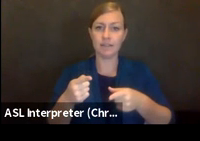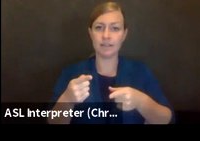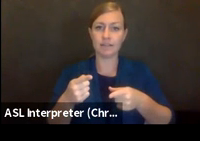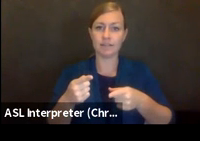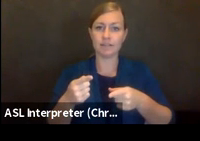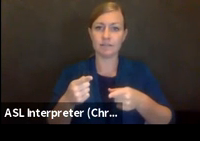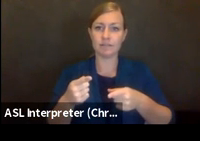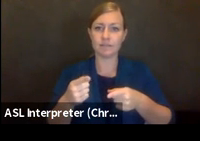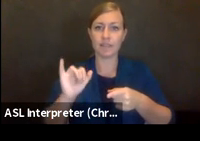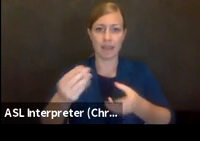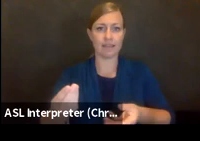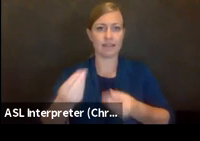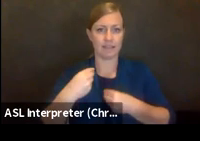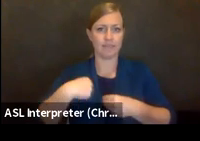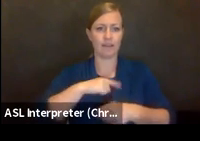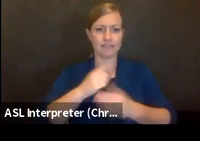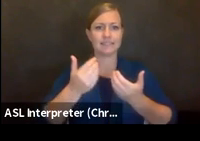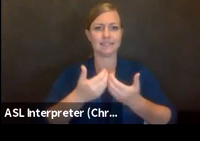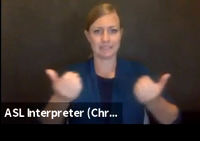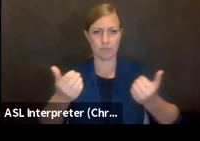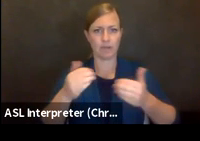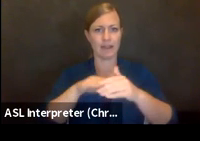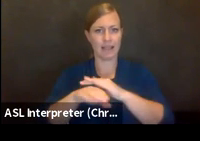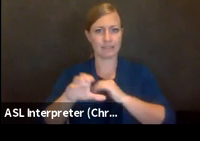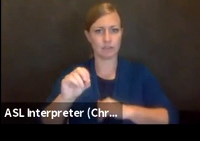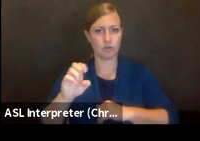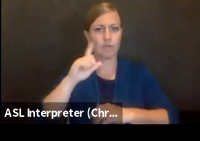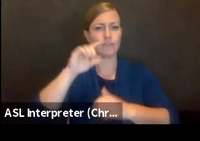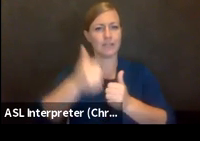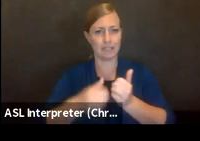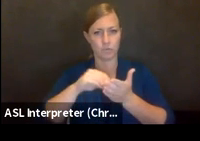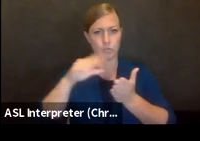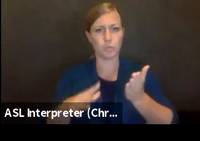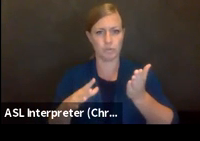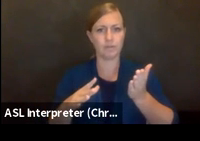ESD 189 - Amy Colburn: It's giving us separate access code for each individual students. So if I were the